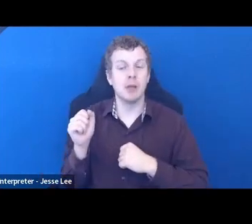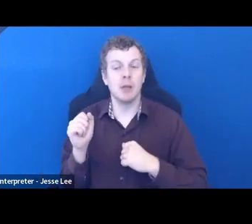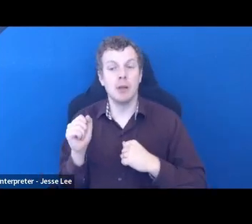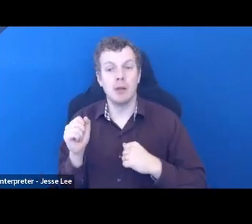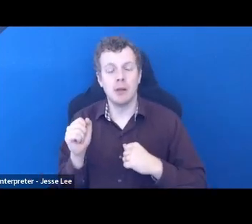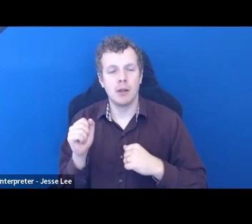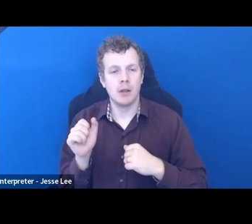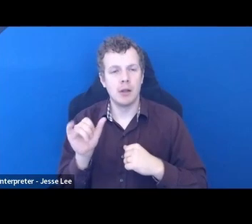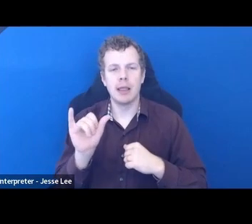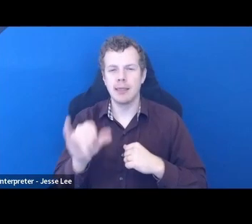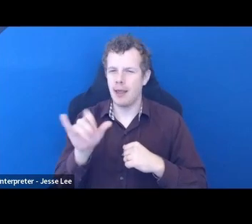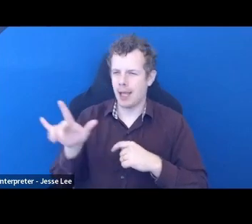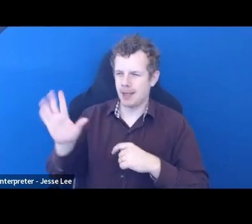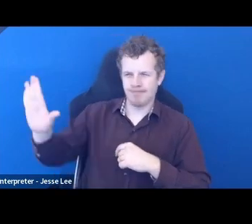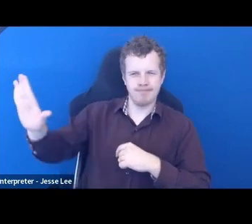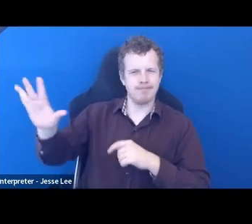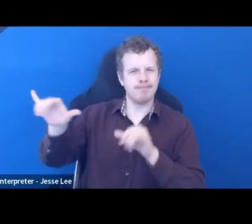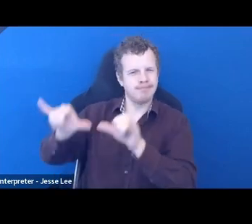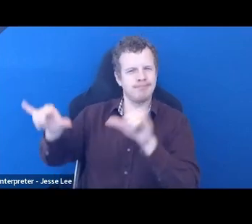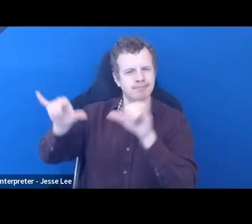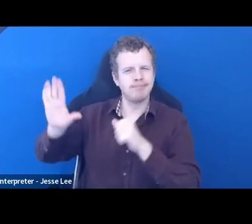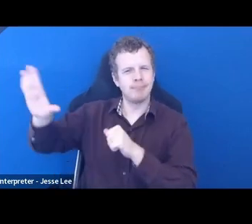of parent centered motivations that they found.